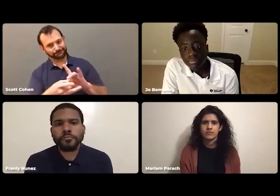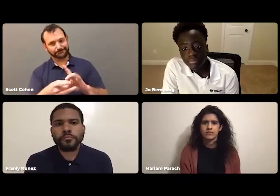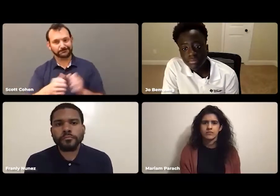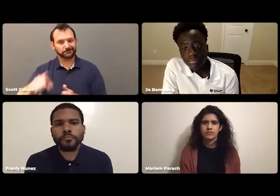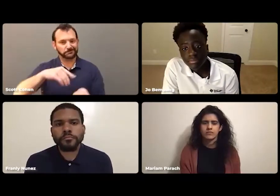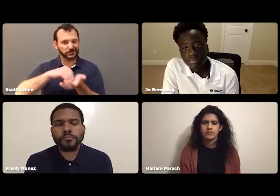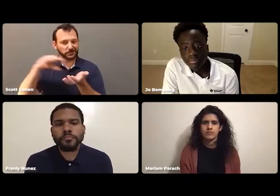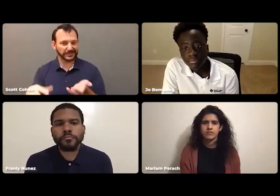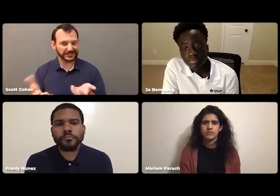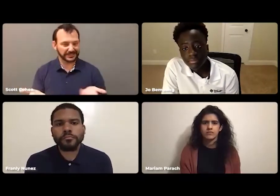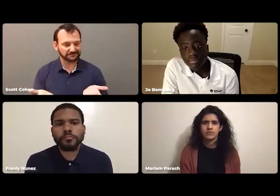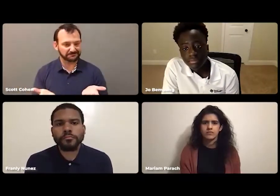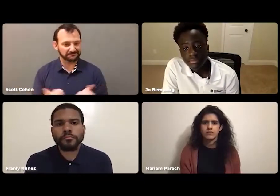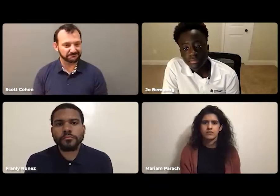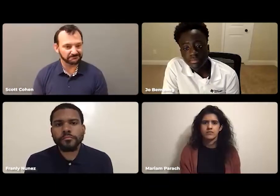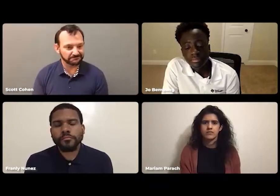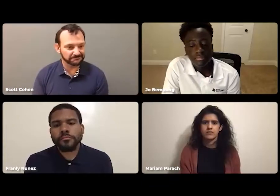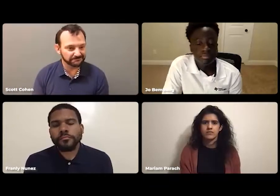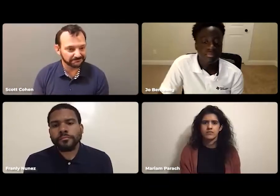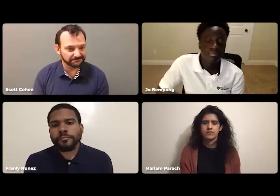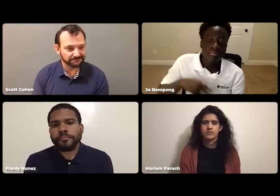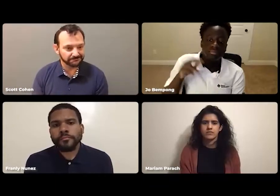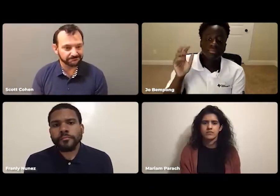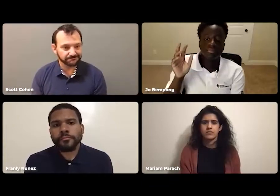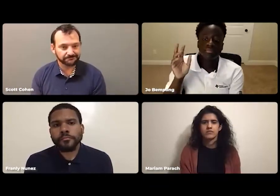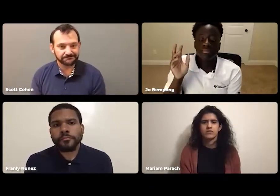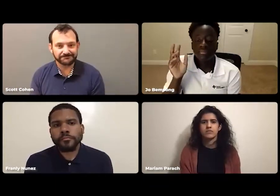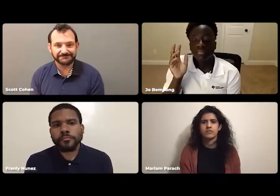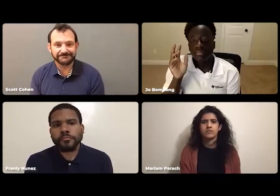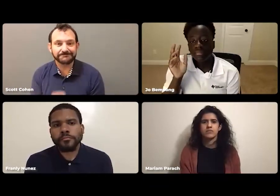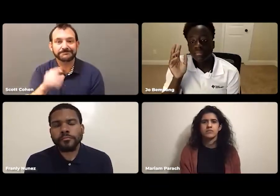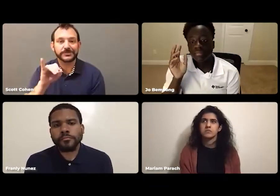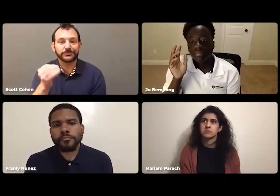How can they connect them with other STEM students?